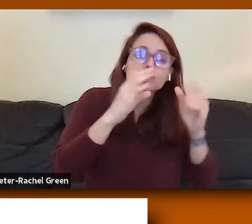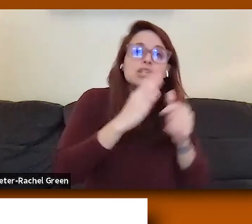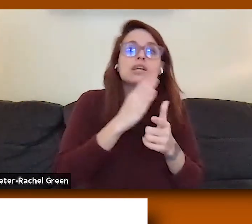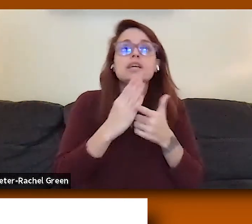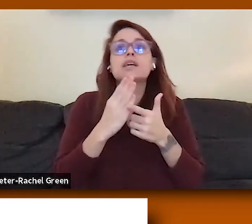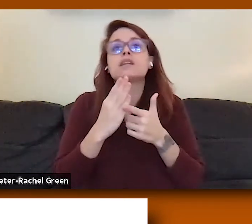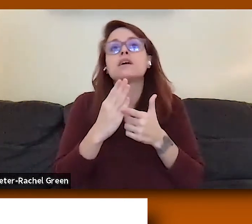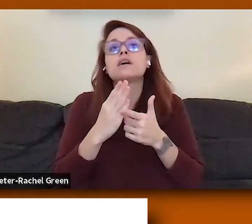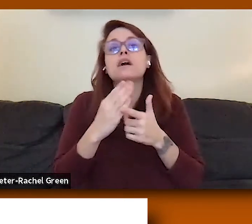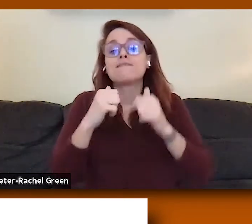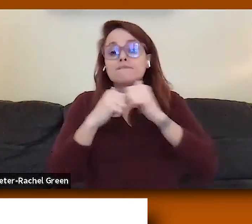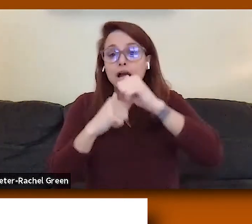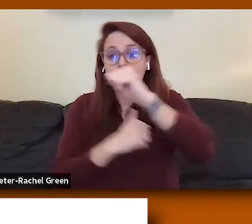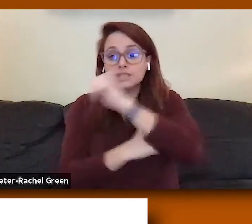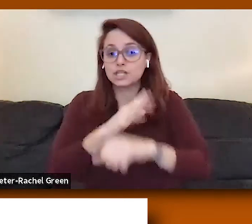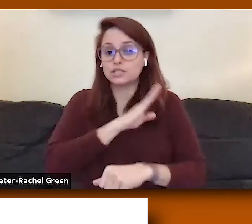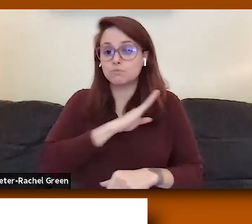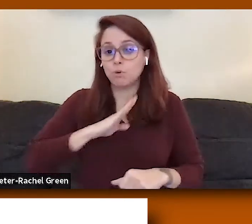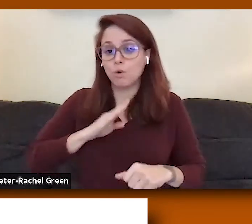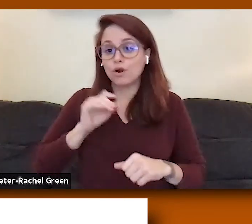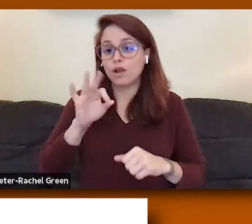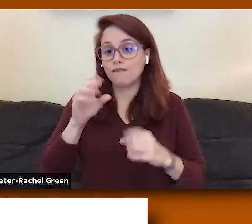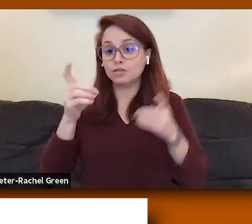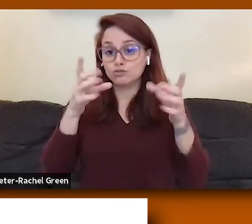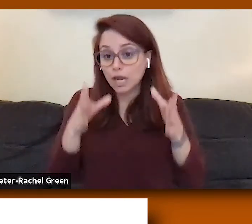and the foundation's board of directors.